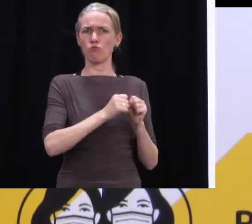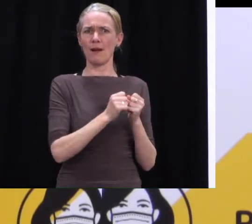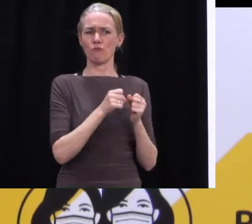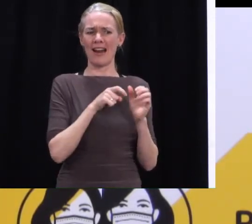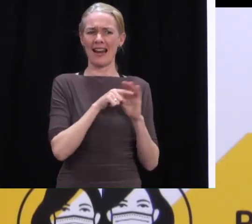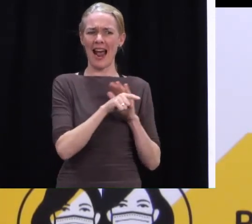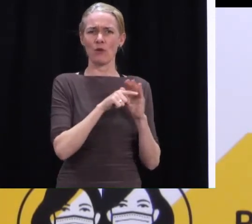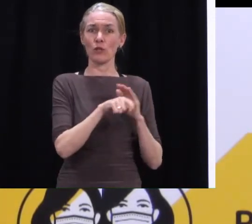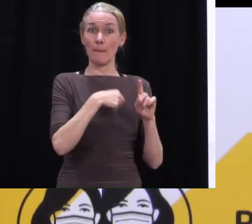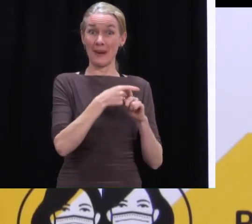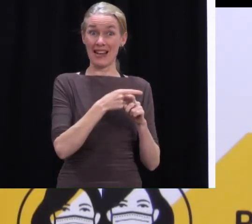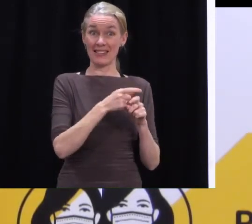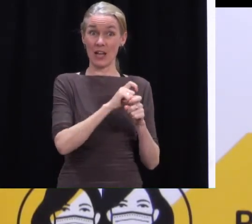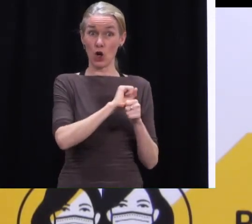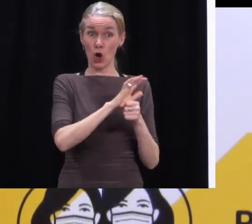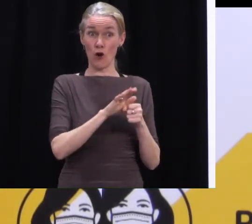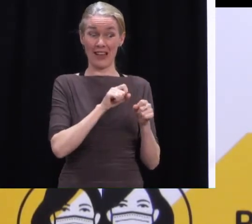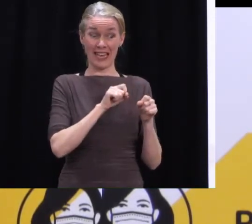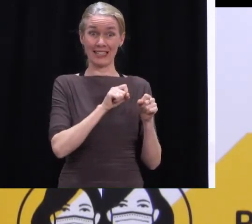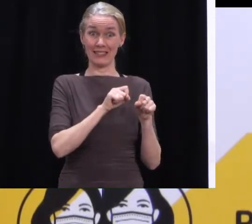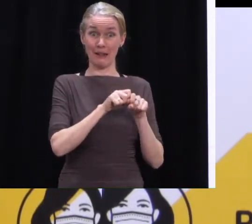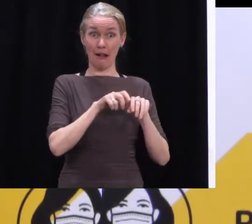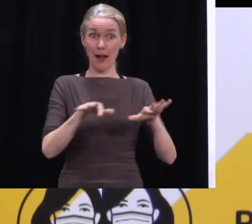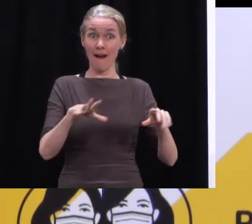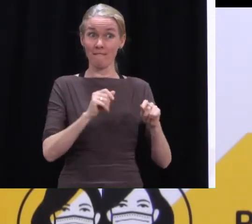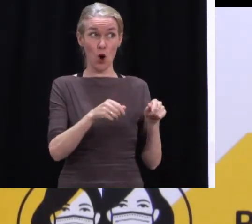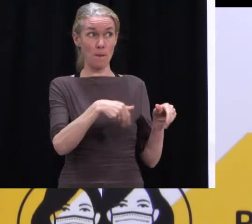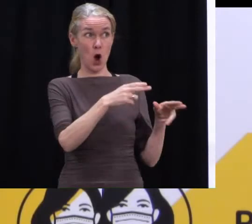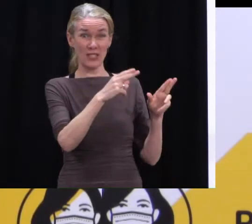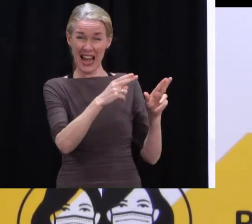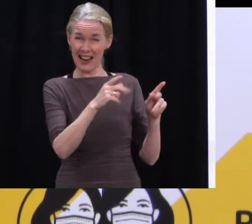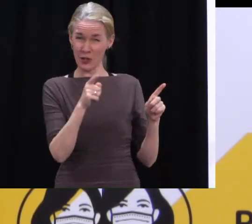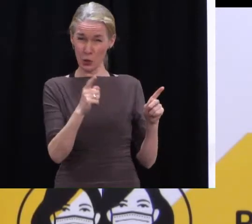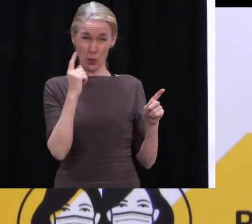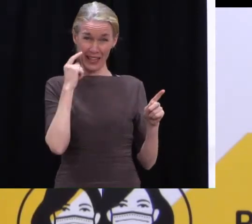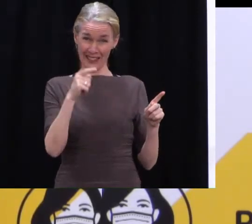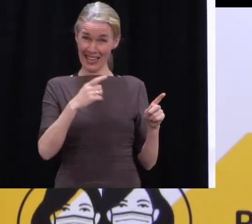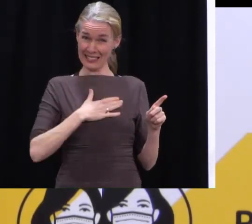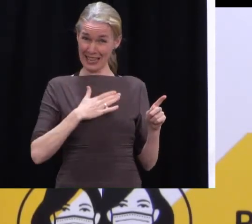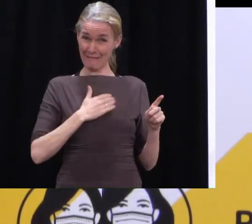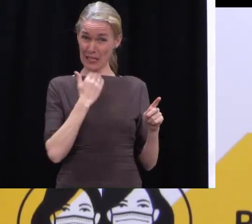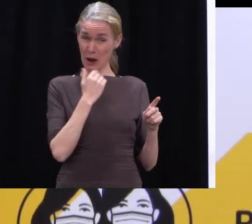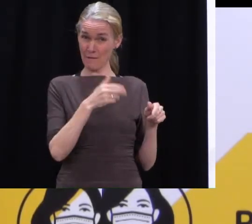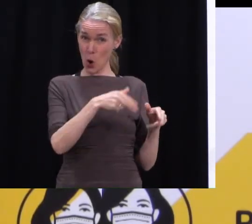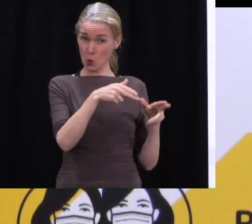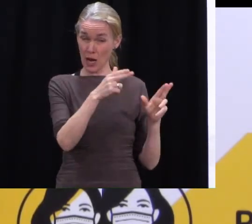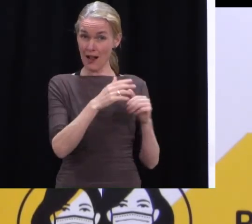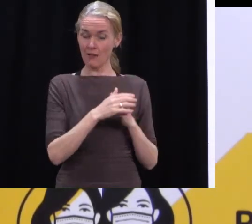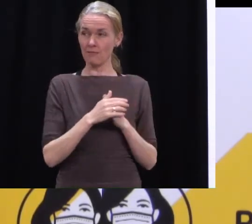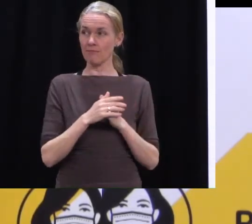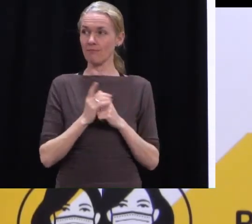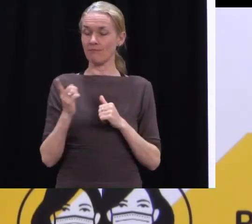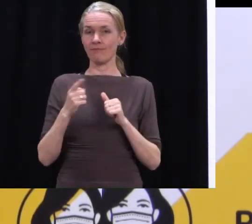fit-for-purpose? >> Yes, yes, we are. Actually, I think what it demonstrates is just how